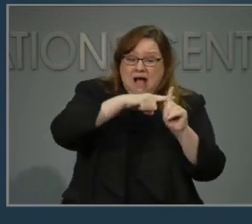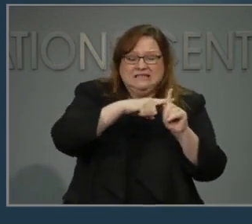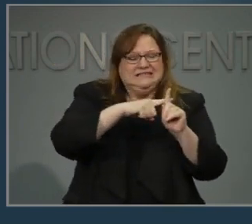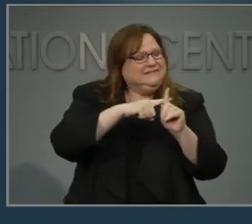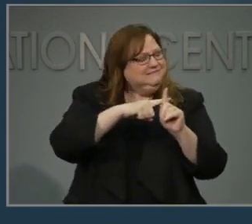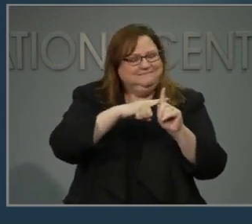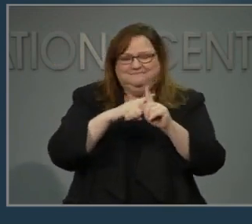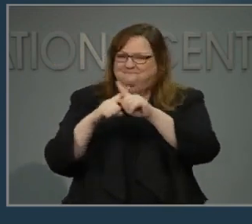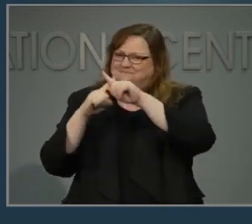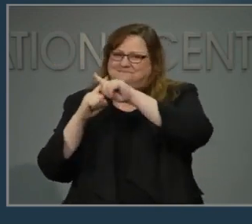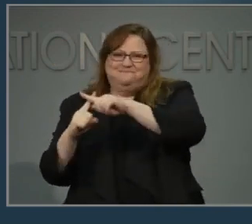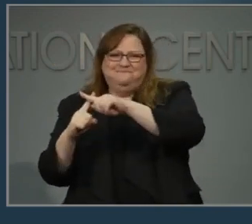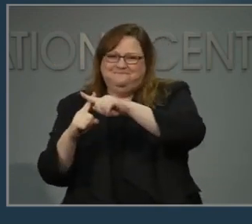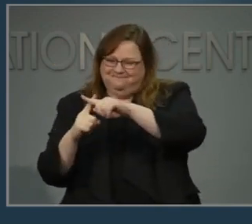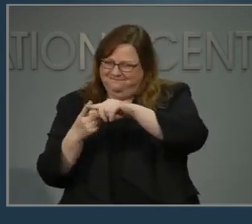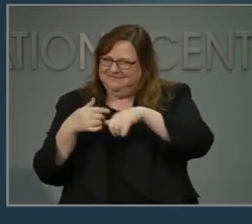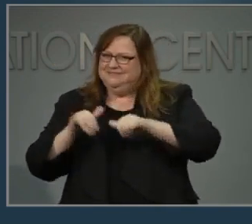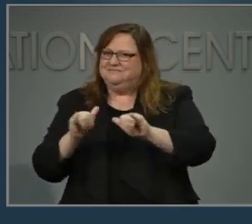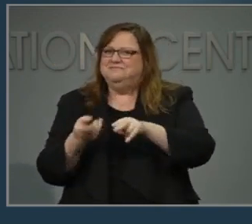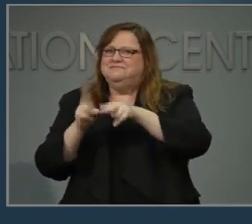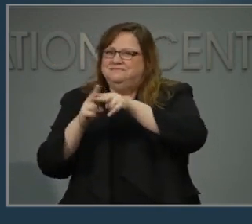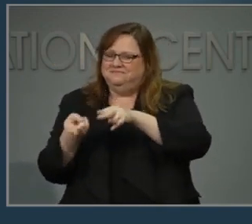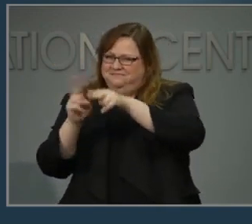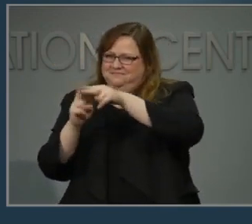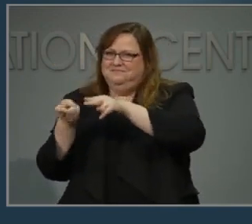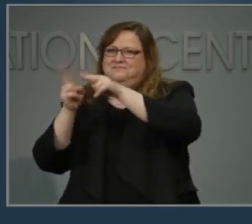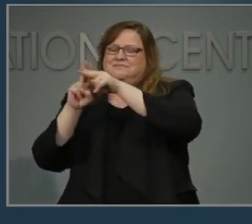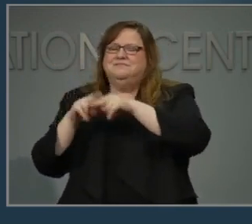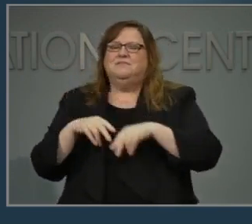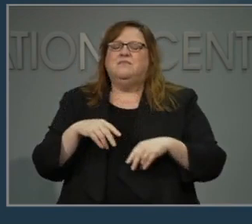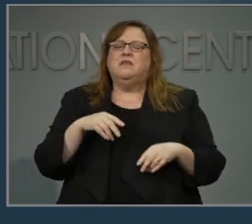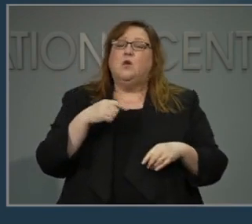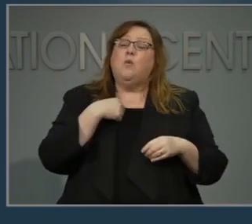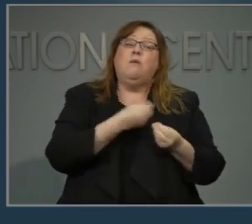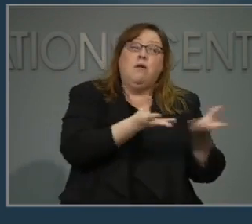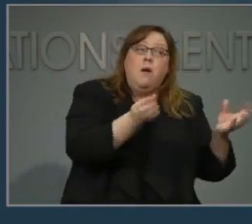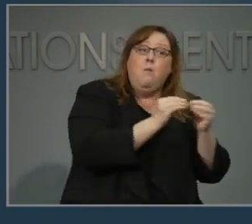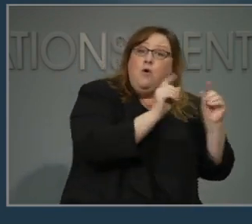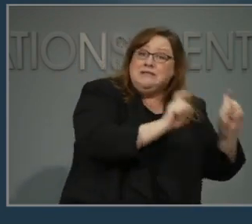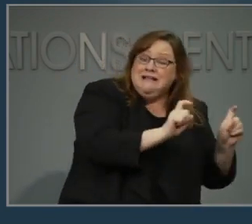NORTH CAROLINA’S TRAJECTORY OF LABORATORY-CONFIRMED CASES THAT GETS A RED X.